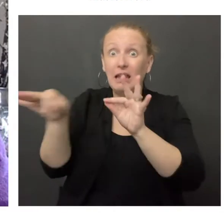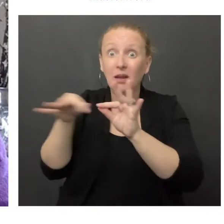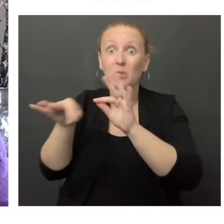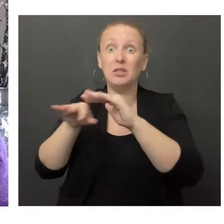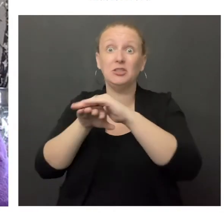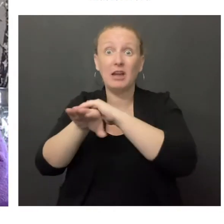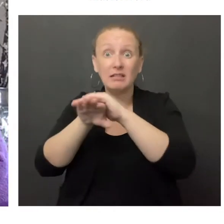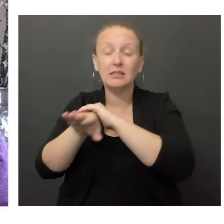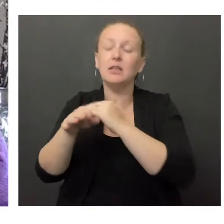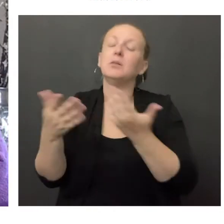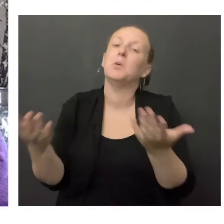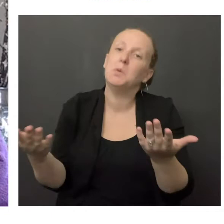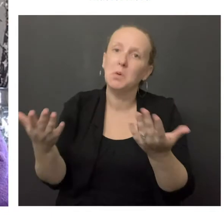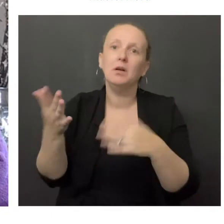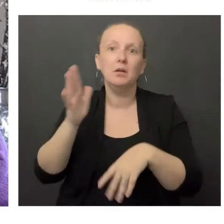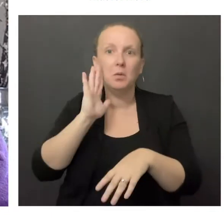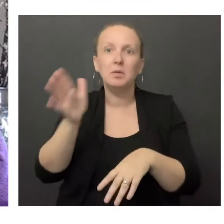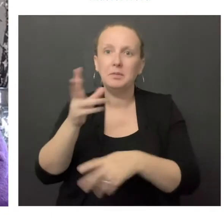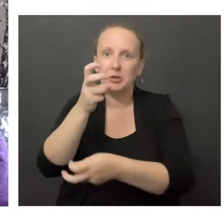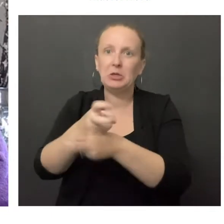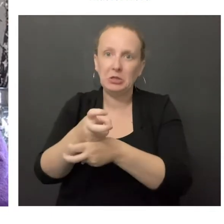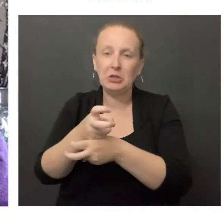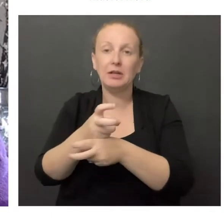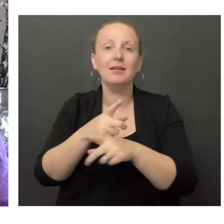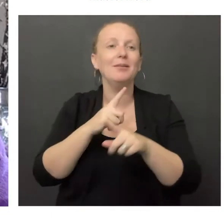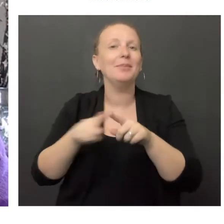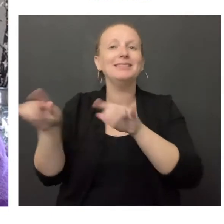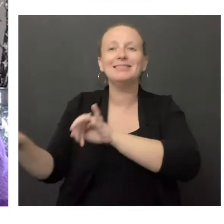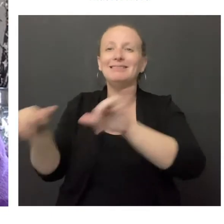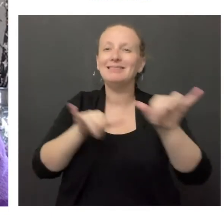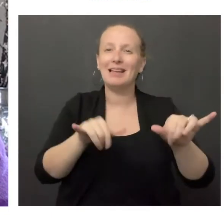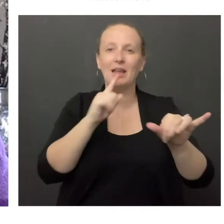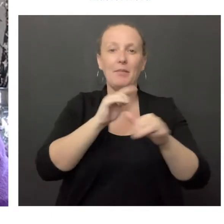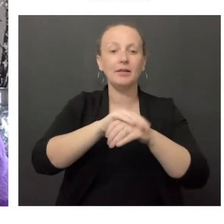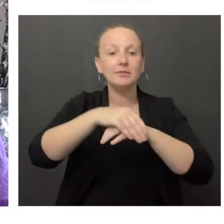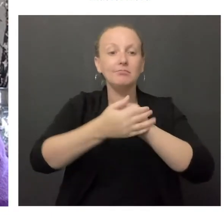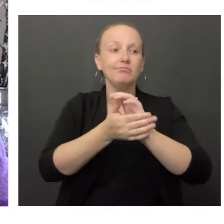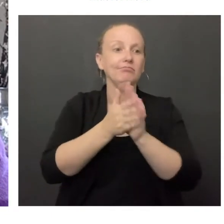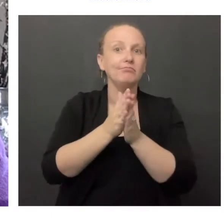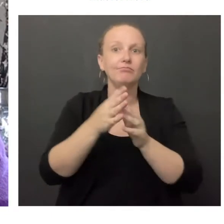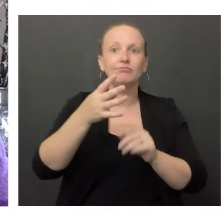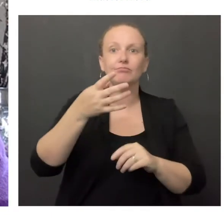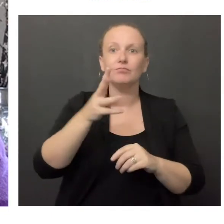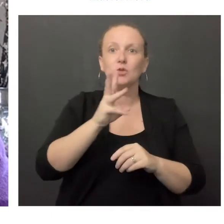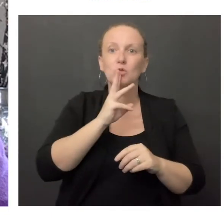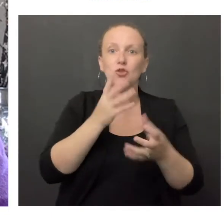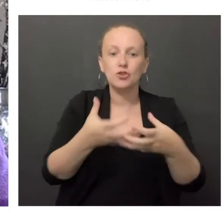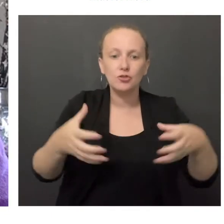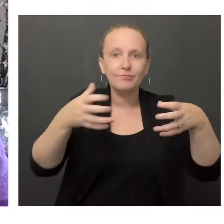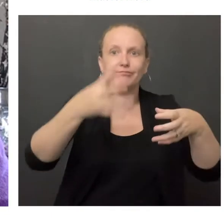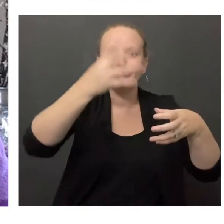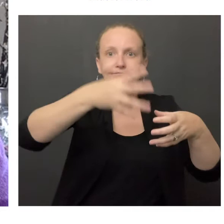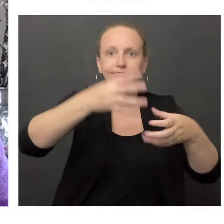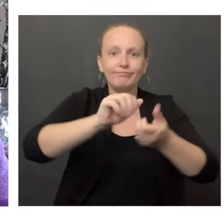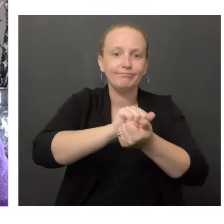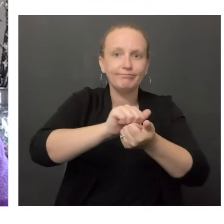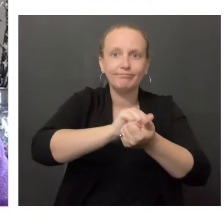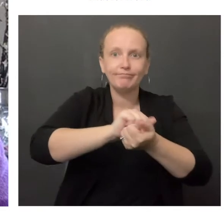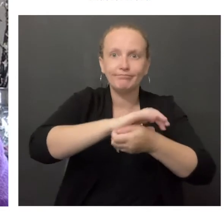Um, and so, the way that hospitals have kind of evolved with washing your hands is